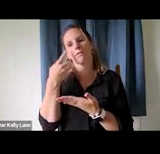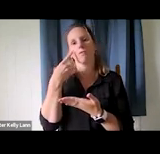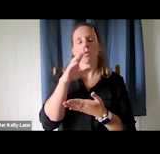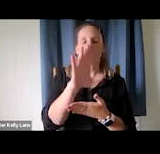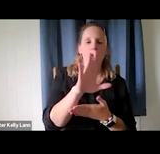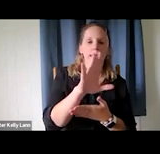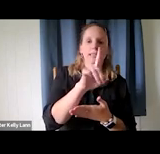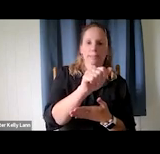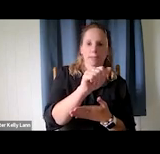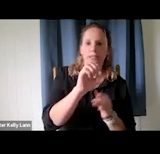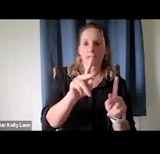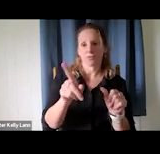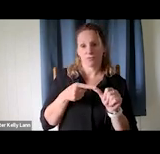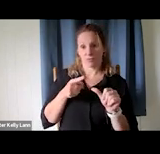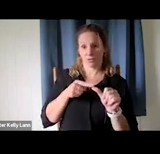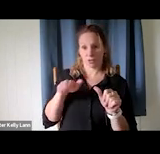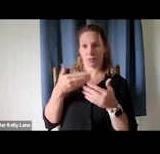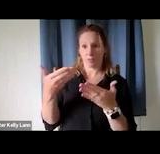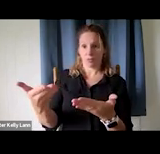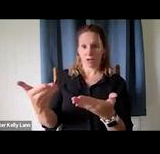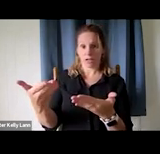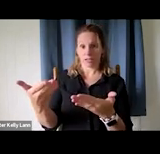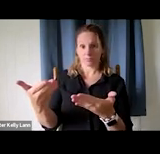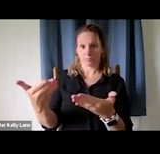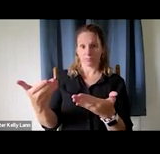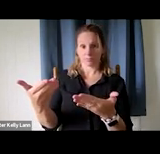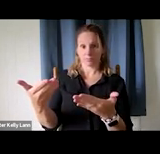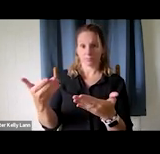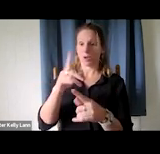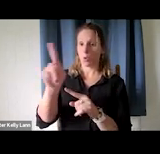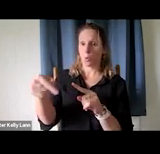So first, I provided an overview of when he was in treatment